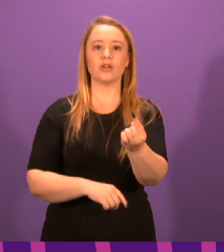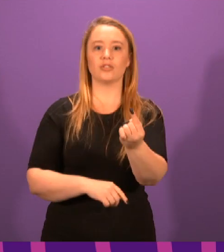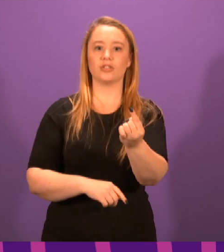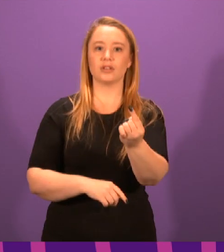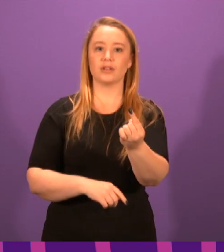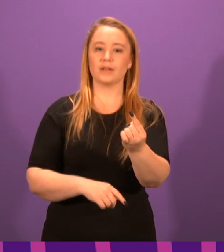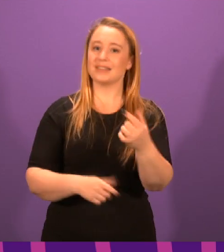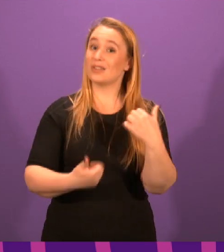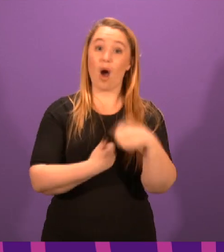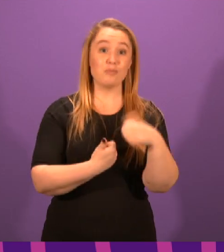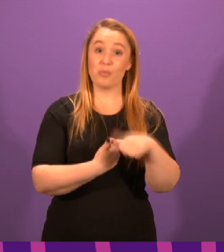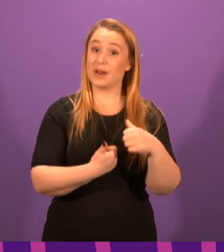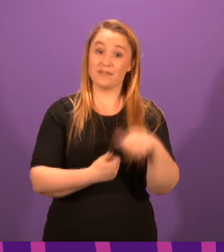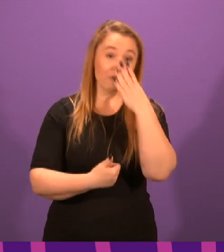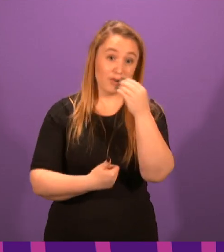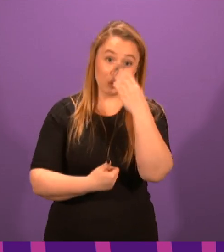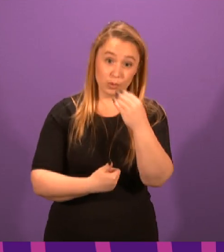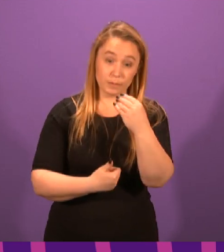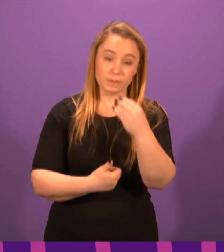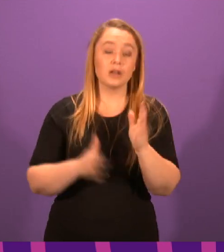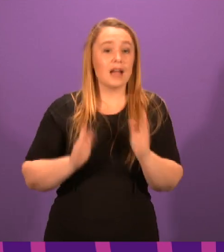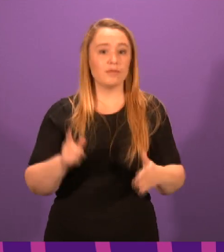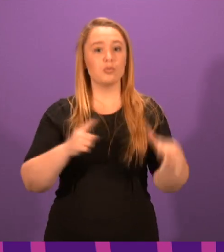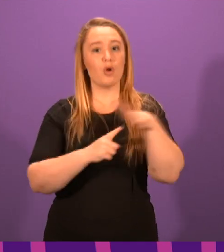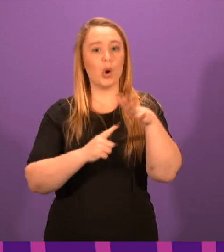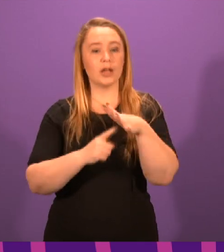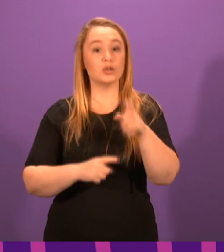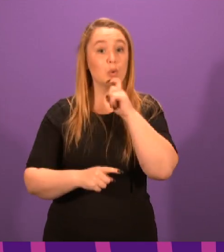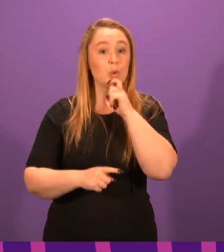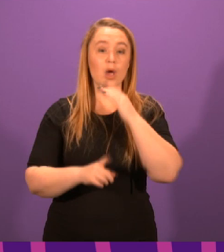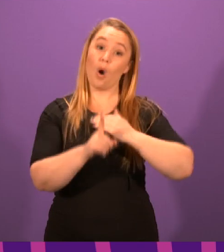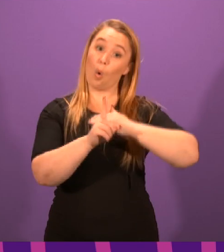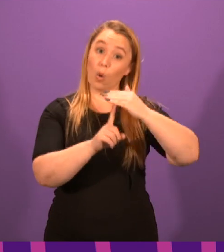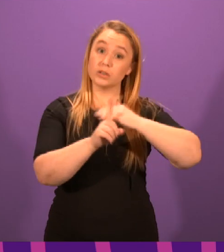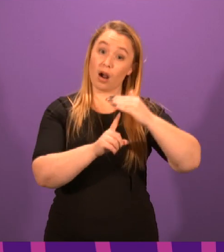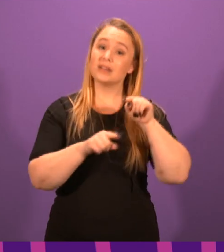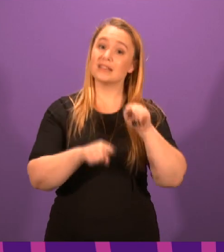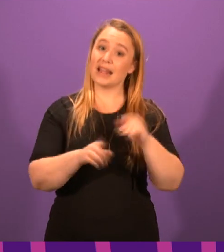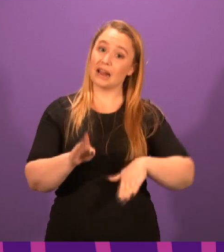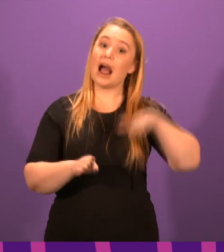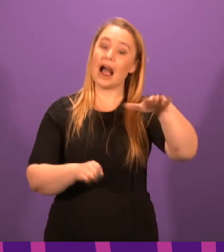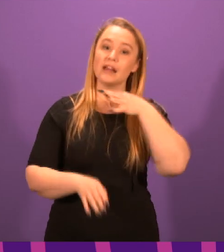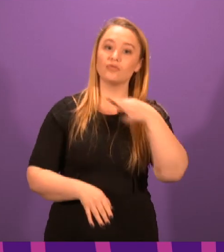for flu, where we need to prioritise the oldest and most-at-risk patients first. We will most